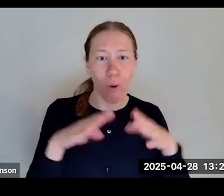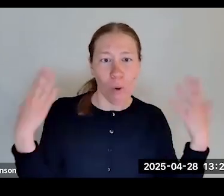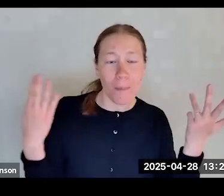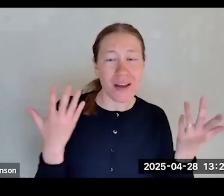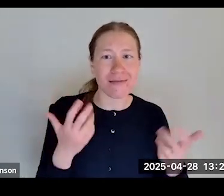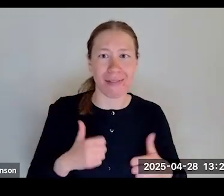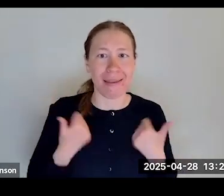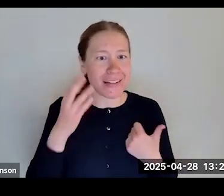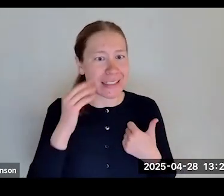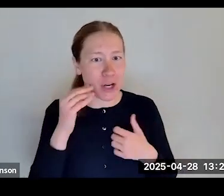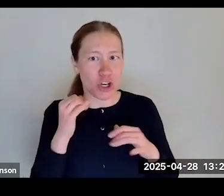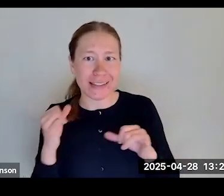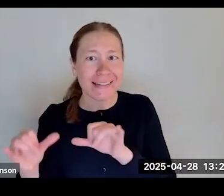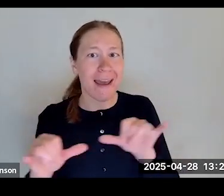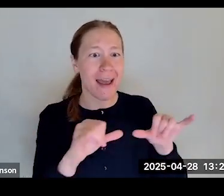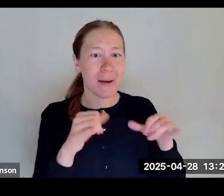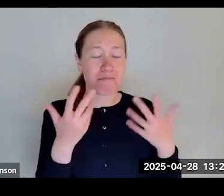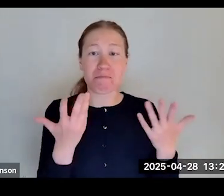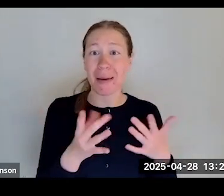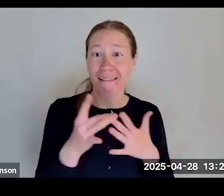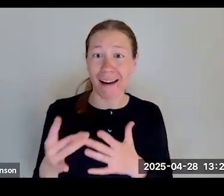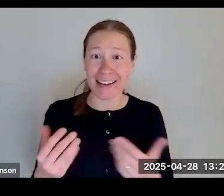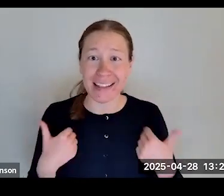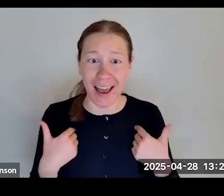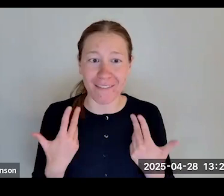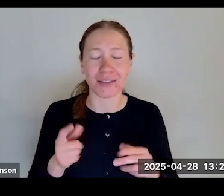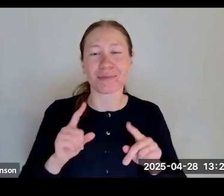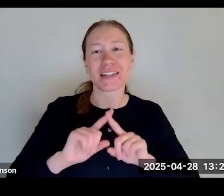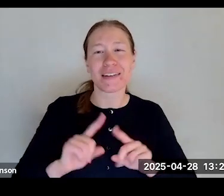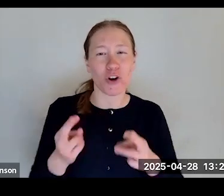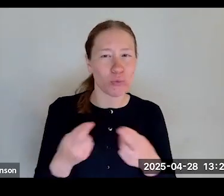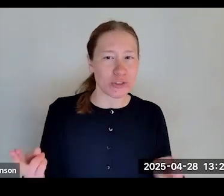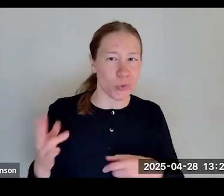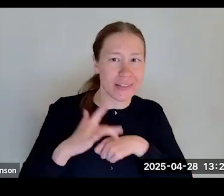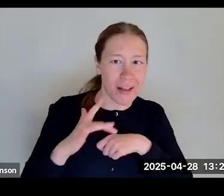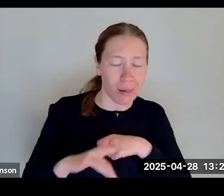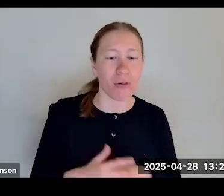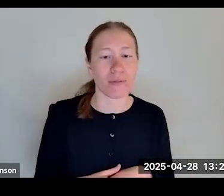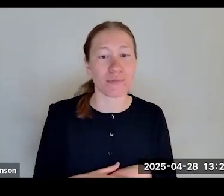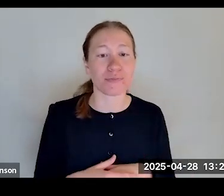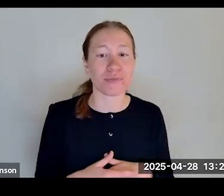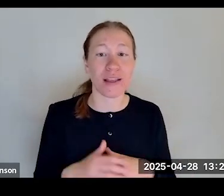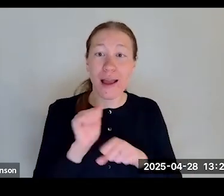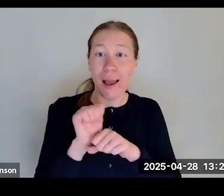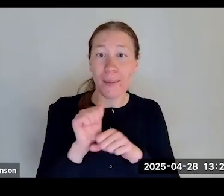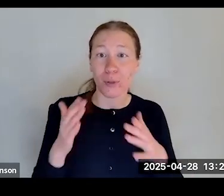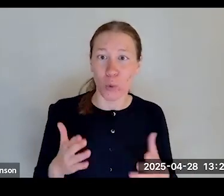where they have some guidance. Engage resources, employees providing themselves with the right to utilize benefits.